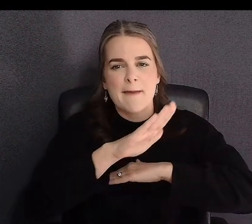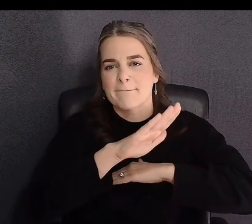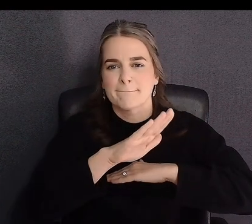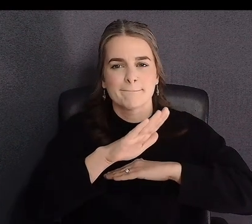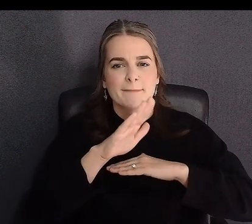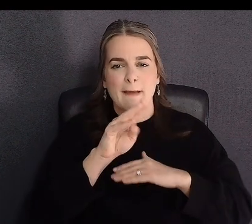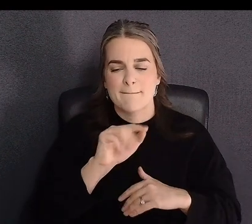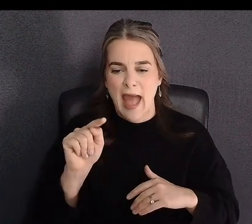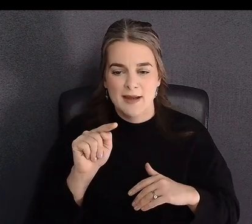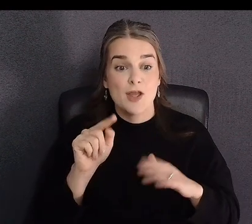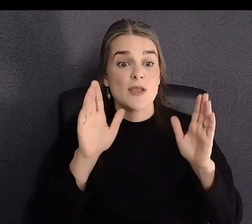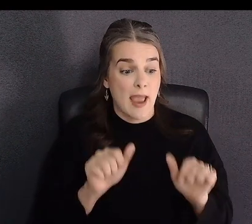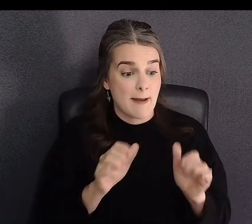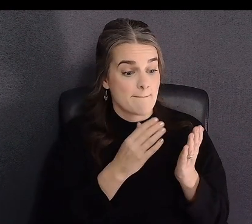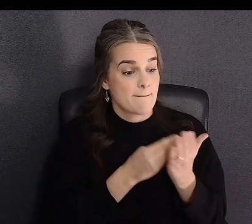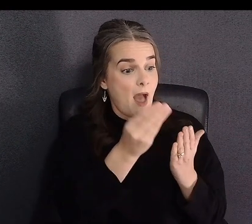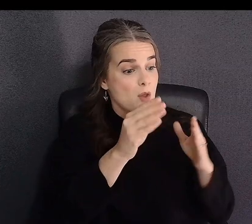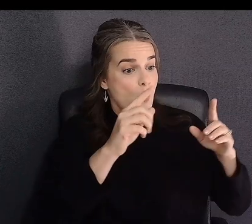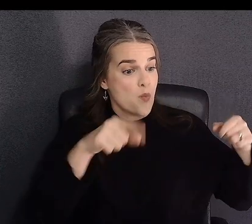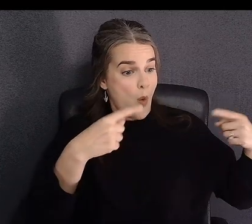You can buy it in thinner rolls and cut it to size.